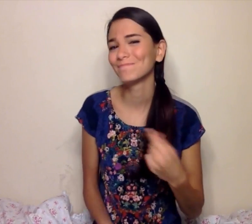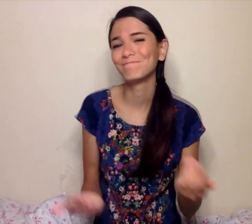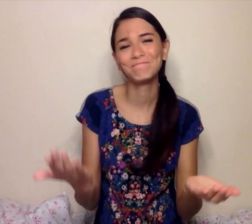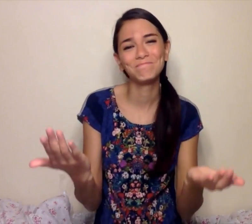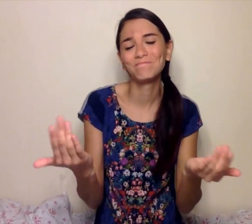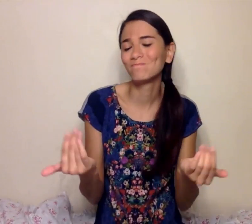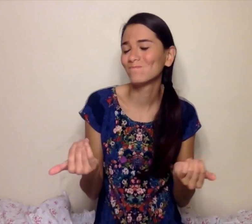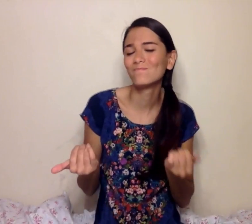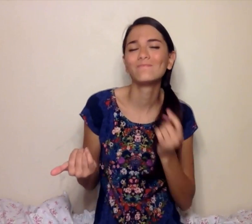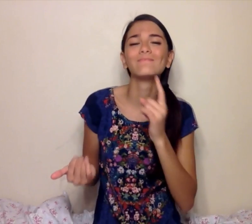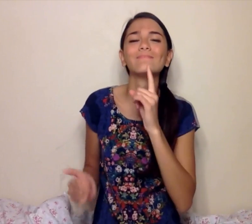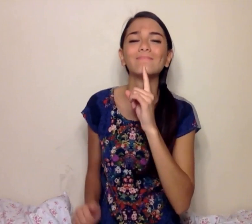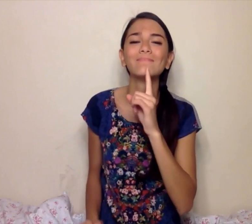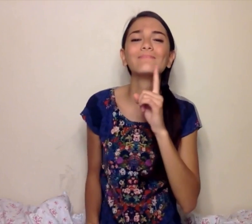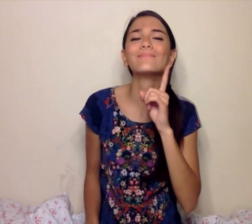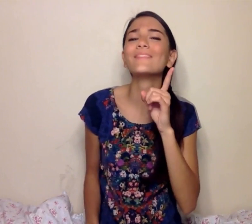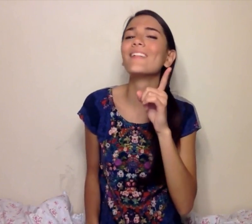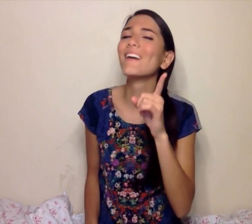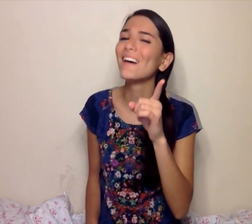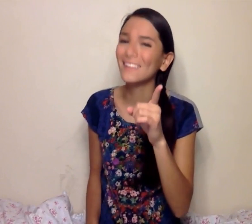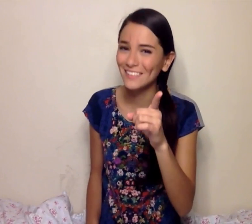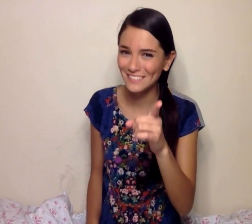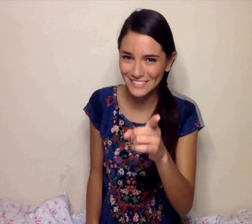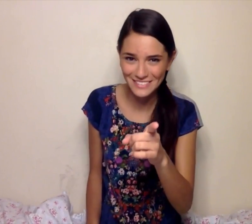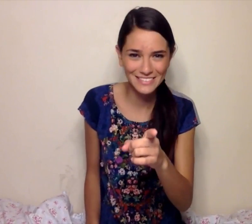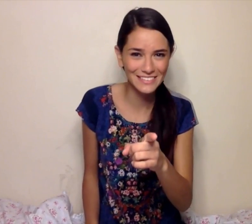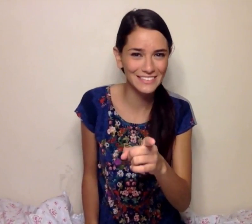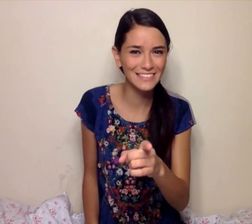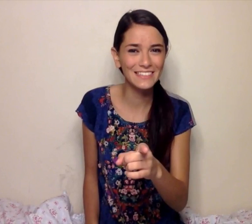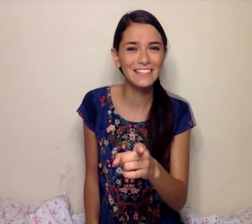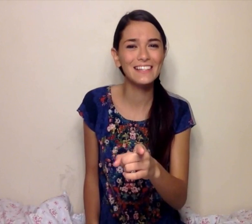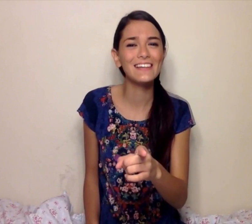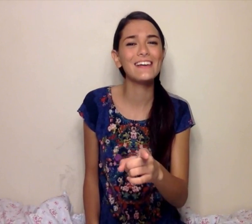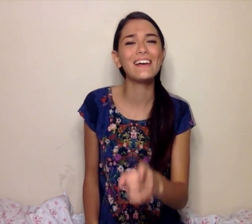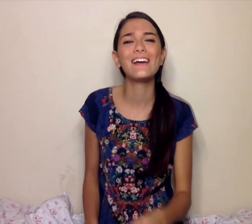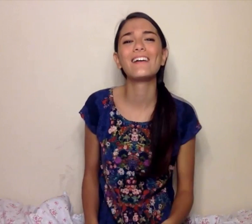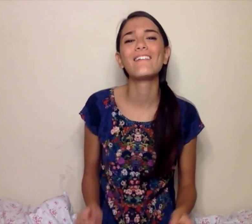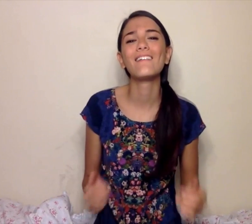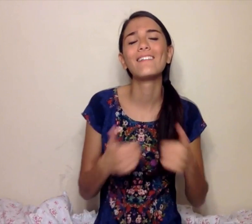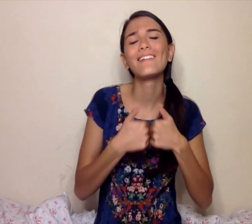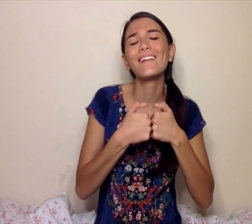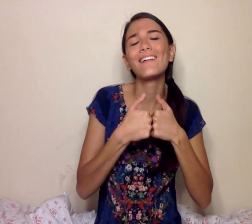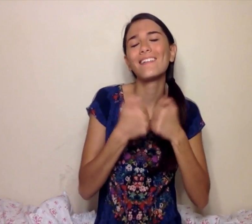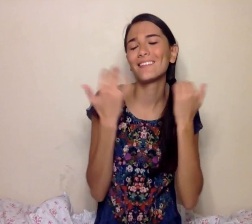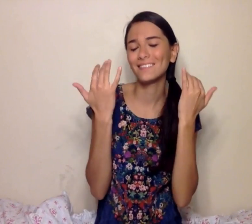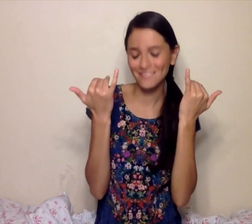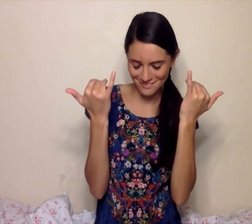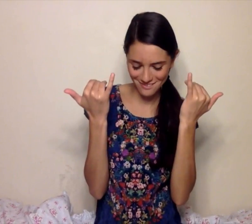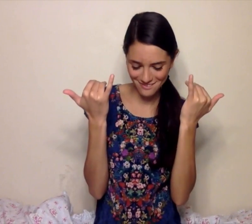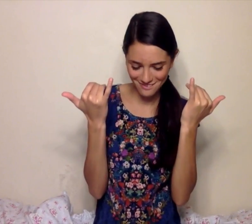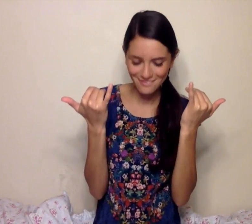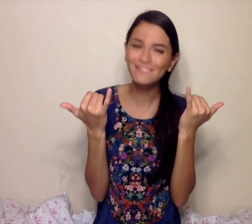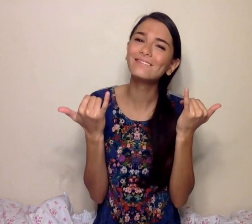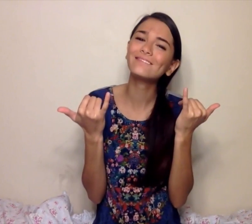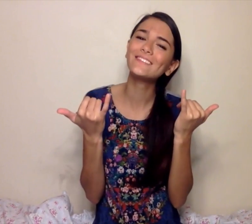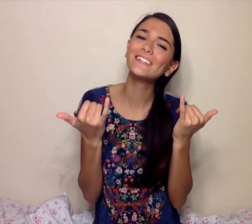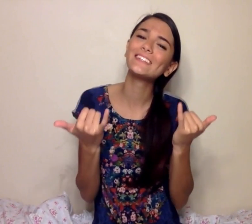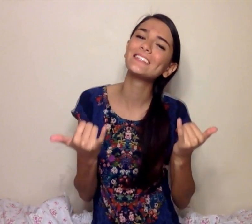And I just wanna tell you I am So honey now